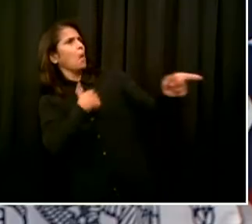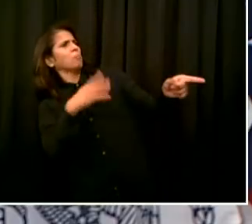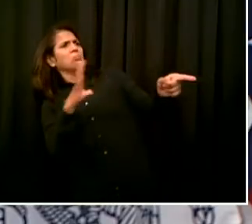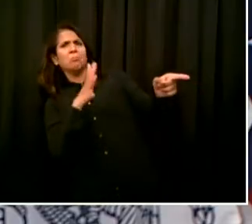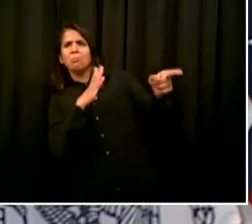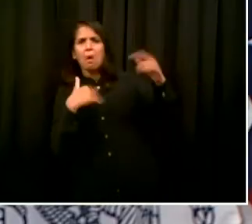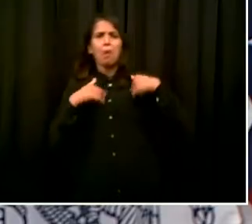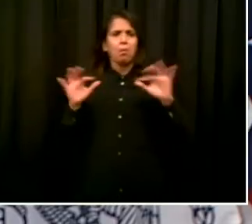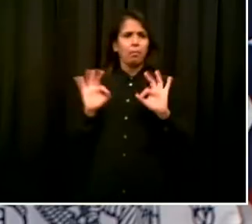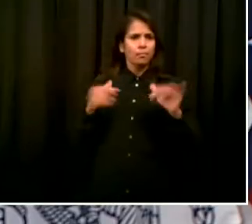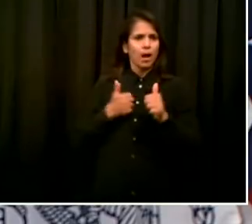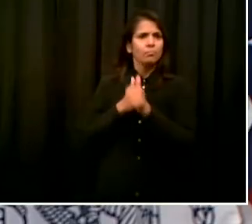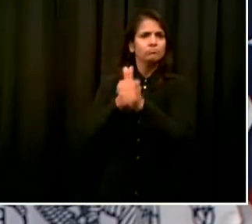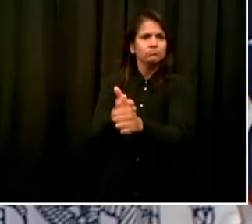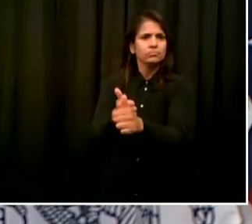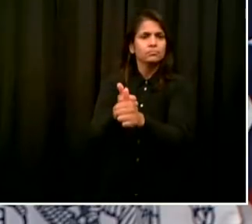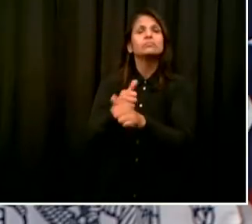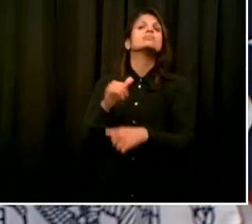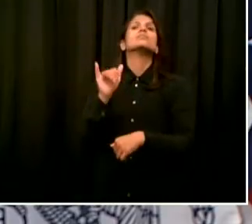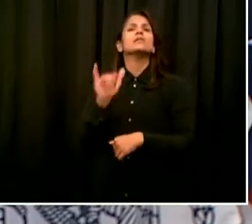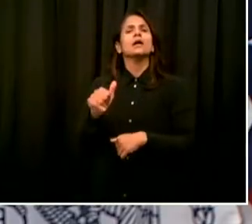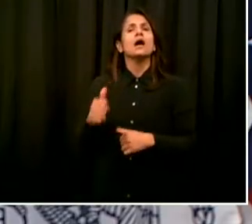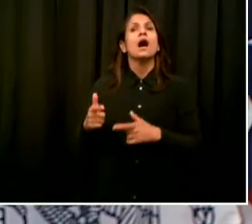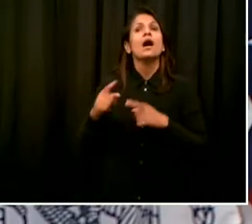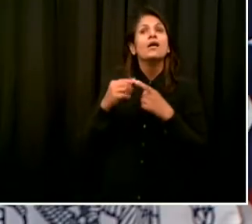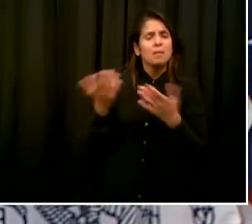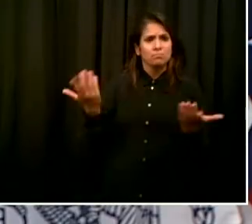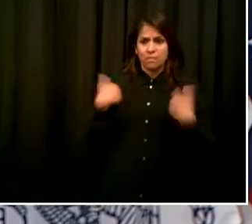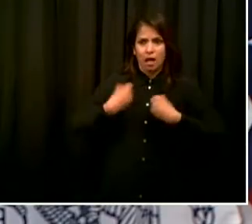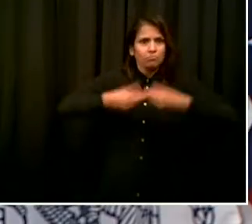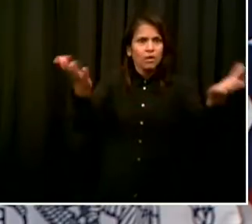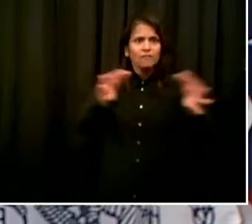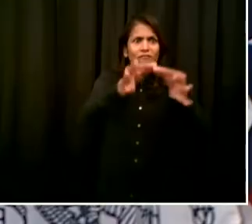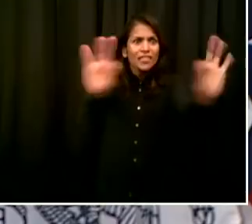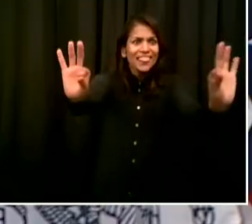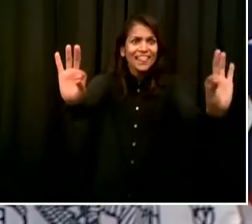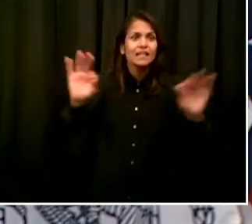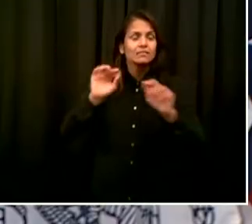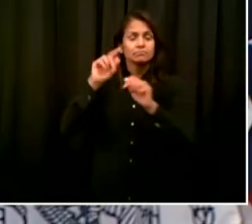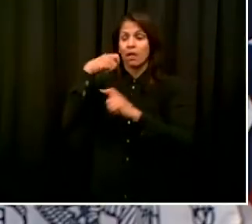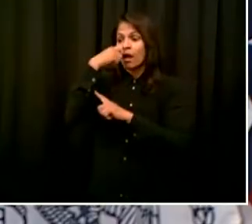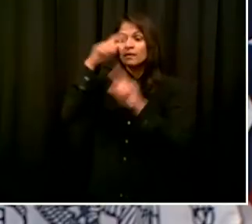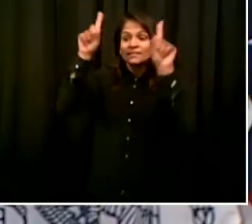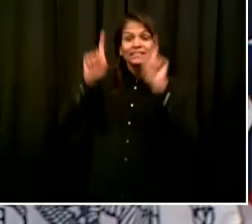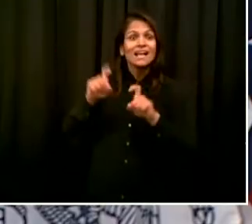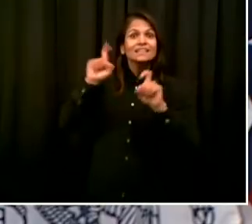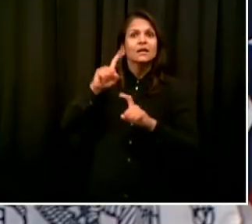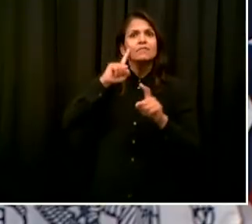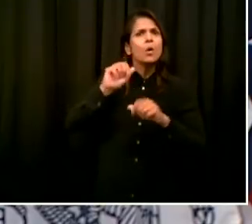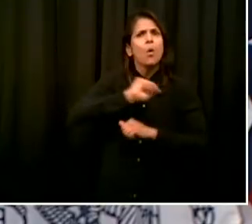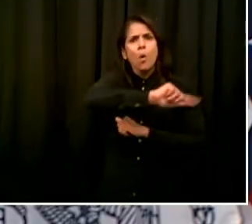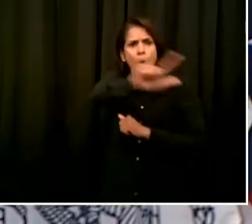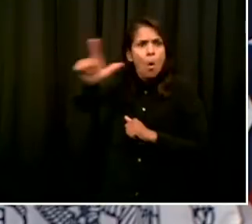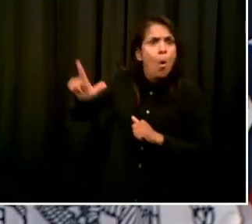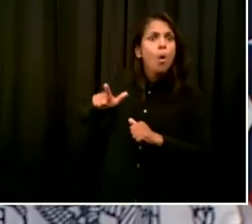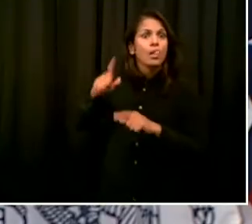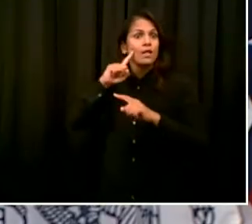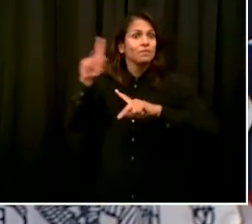MAKE TESTING AVAILABLE FOR FREE, OVER 200 LOCATIONS AROUND THE CITY, CONSTANTLY